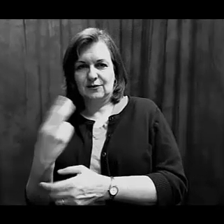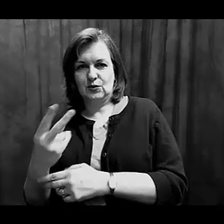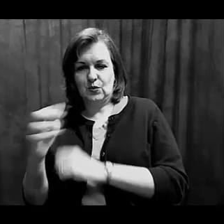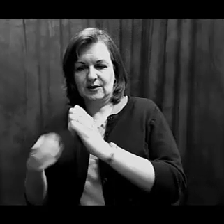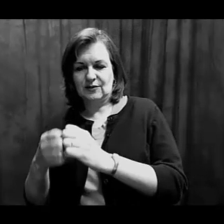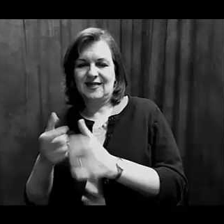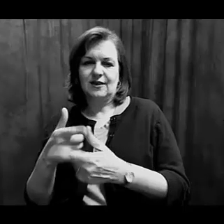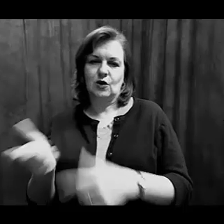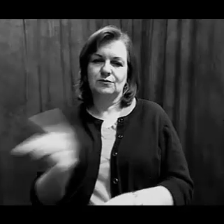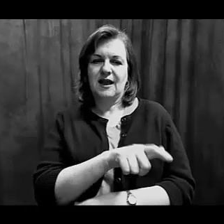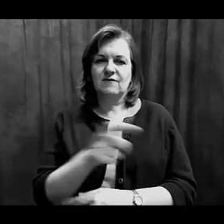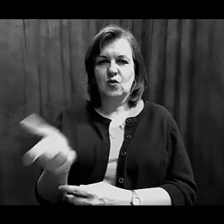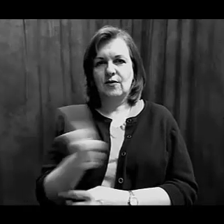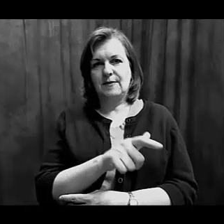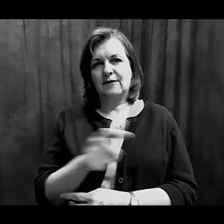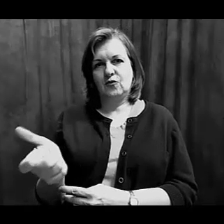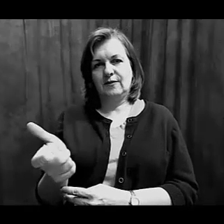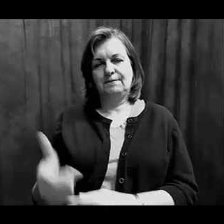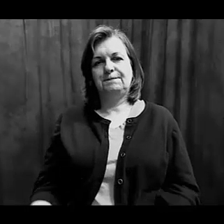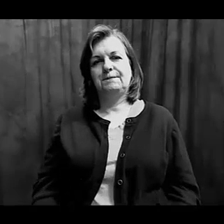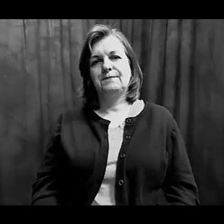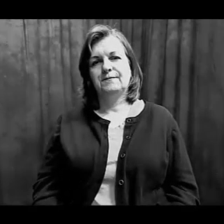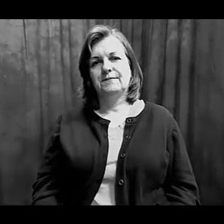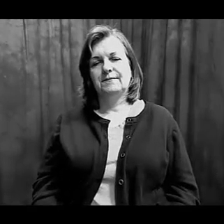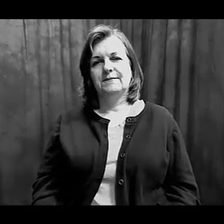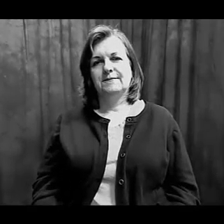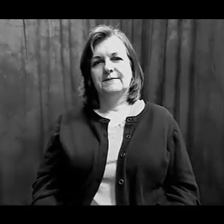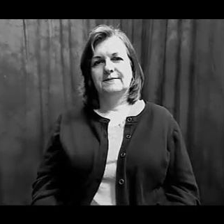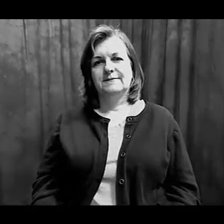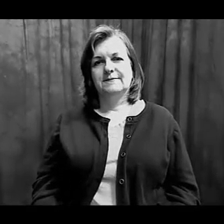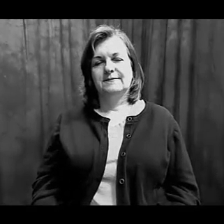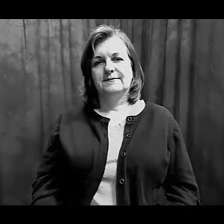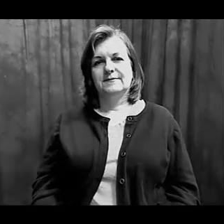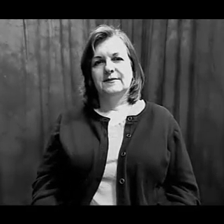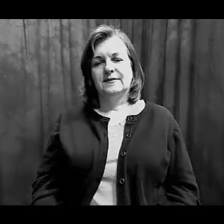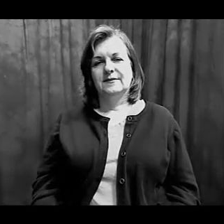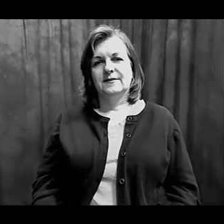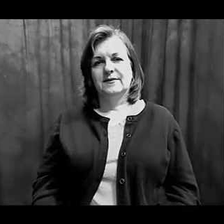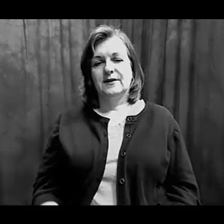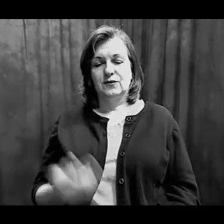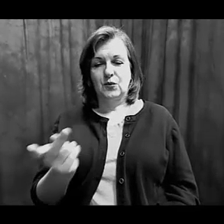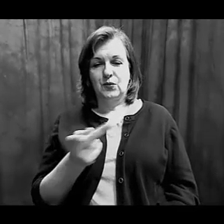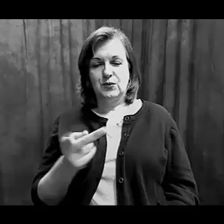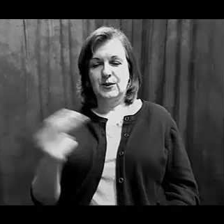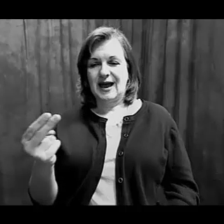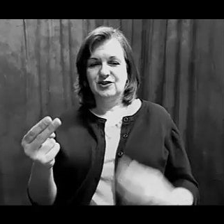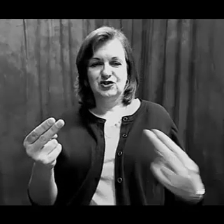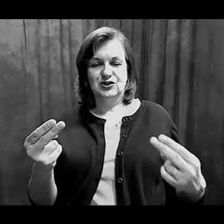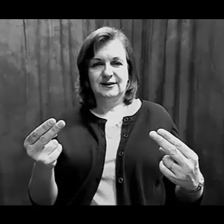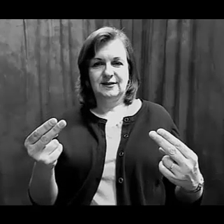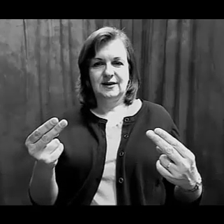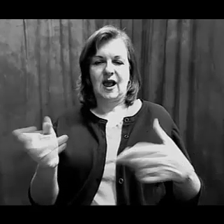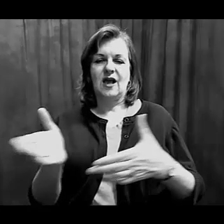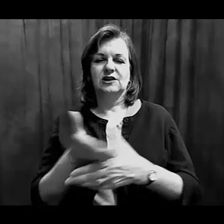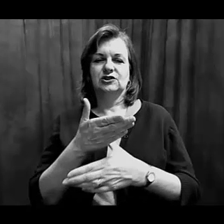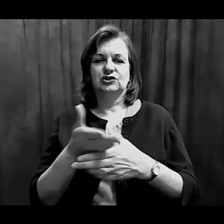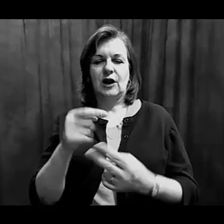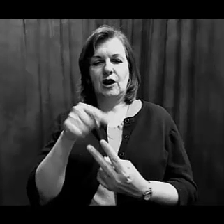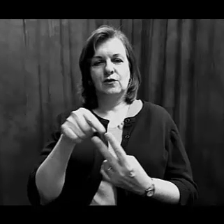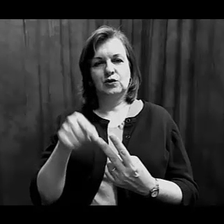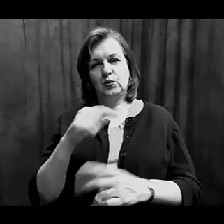electrons and it's back and forth and back and forth -- so in the long run they are sharing